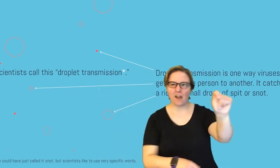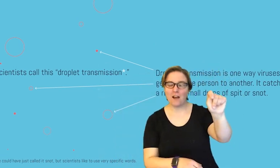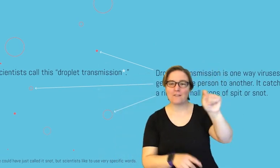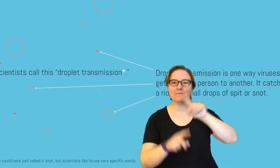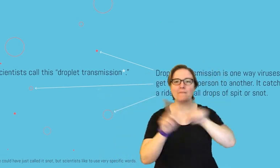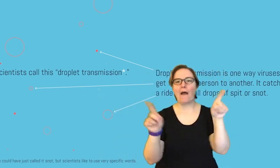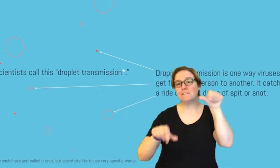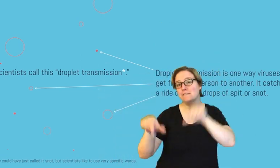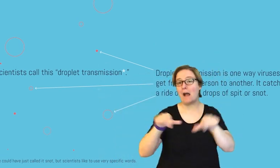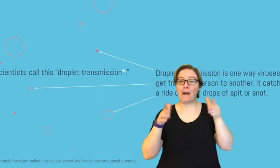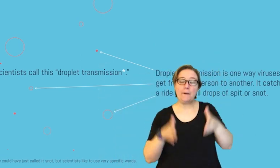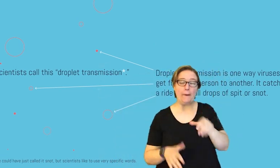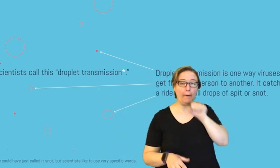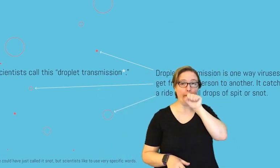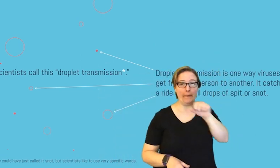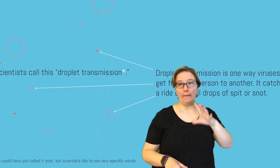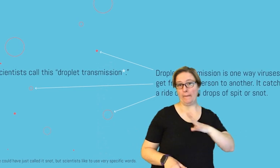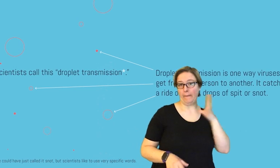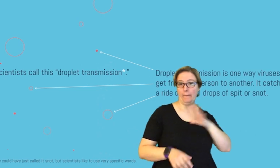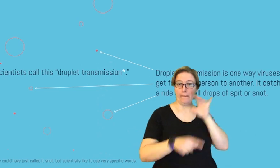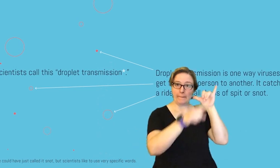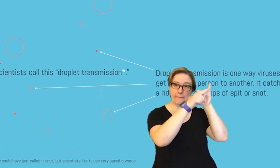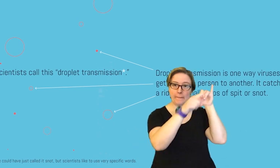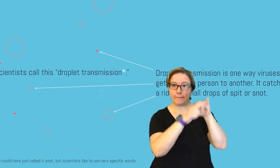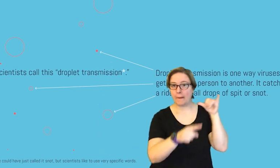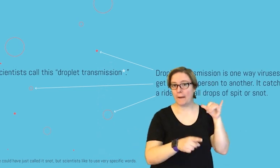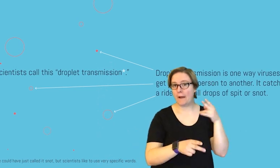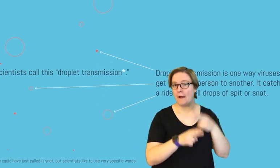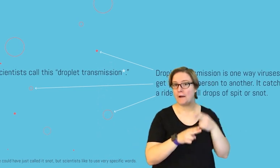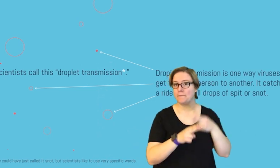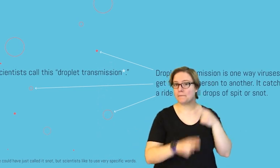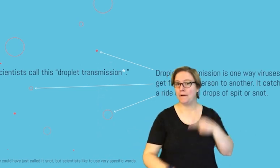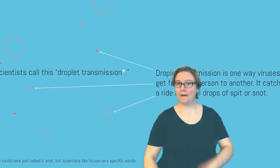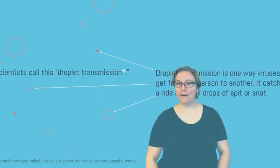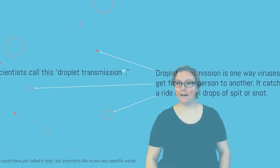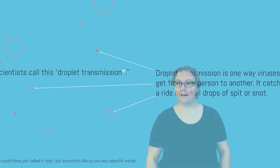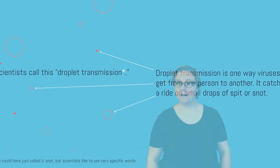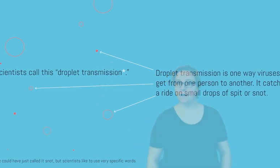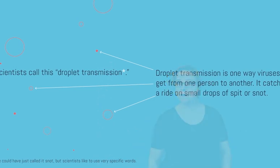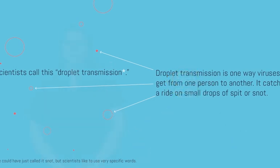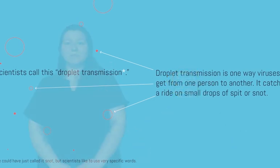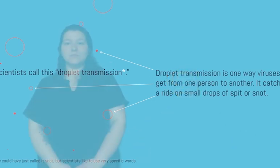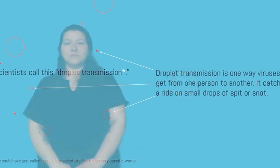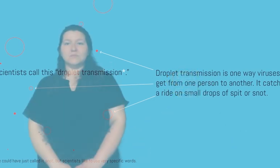You can call it snot but scientists call it big words like that.